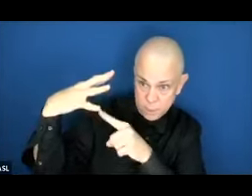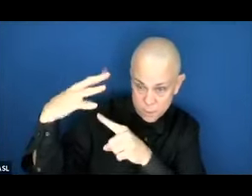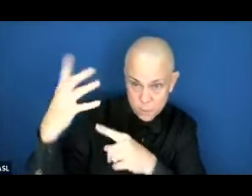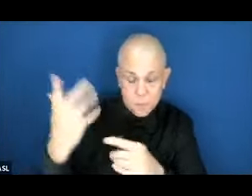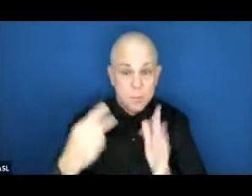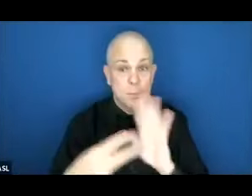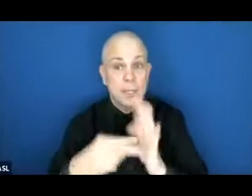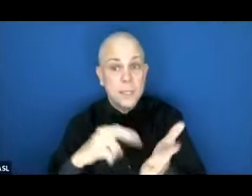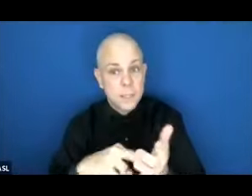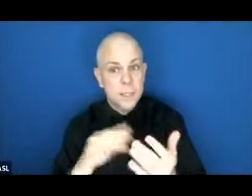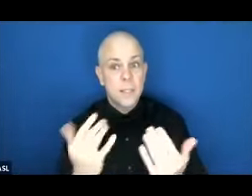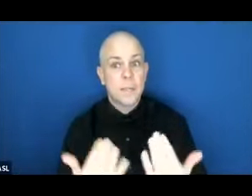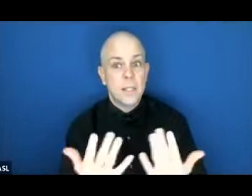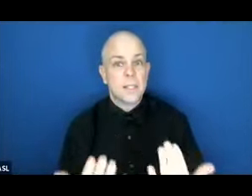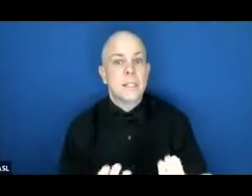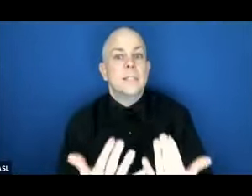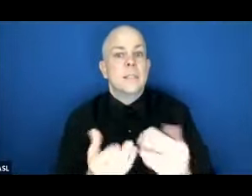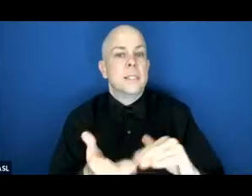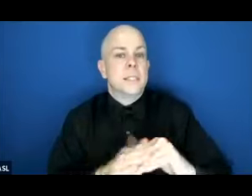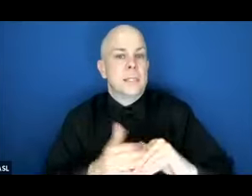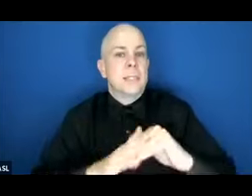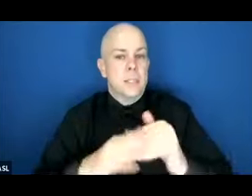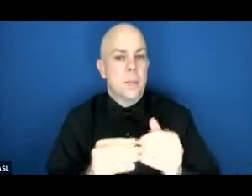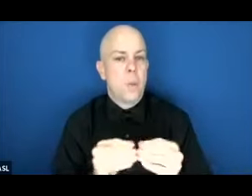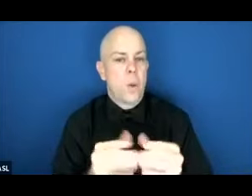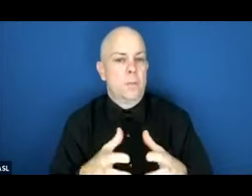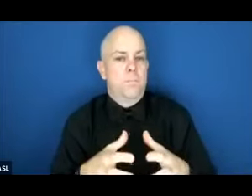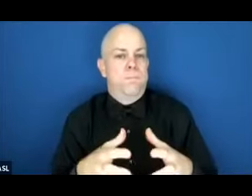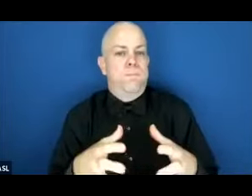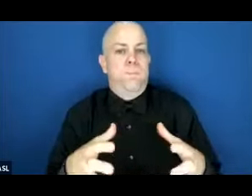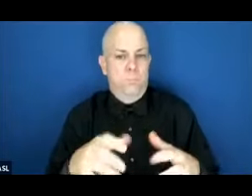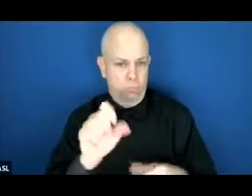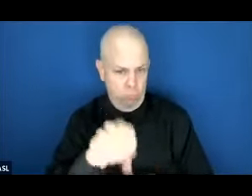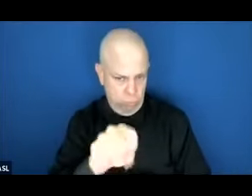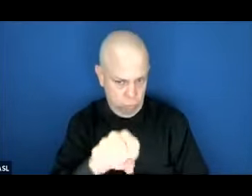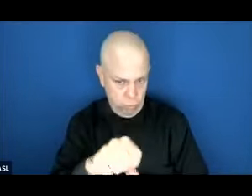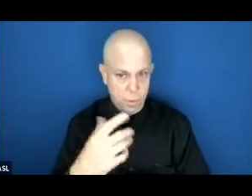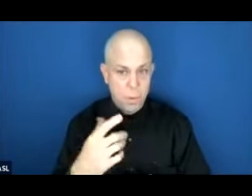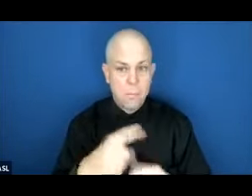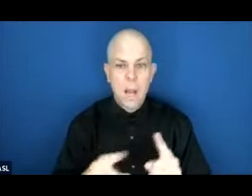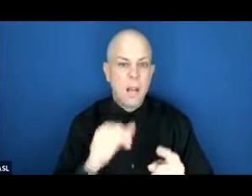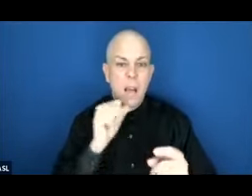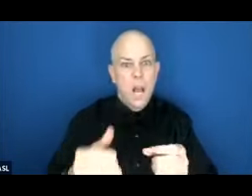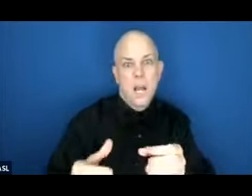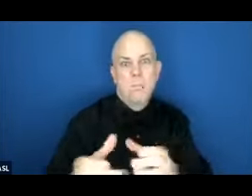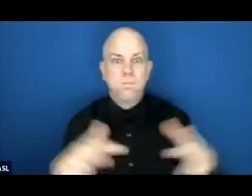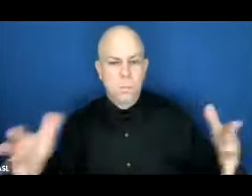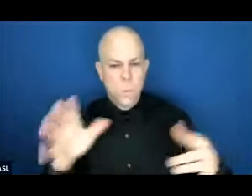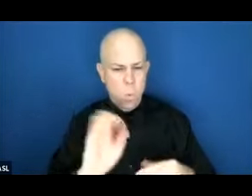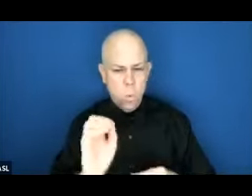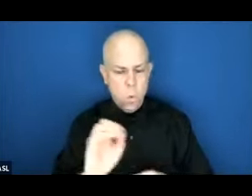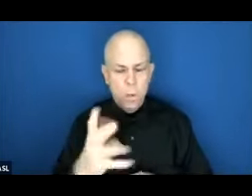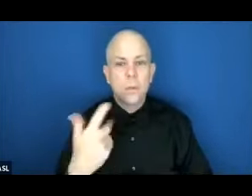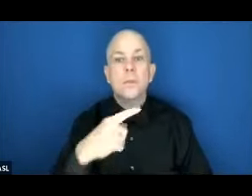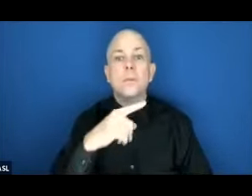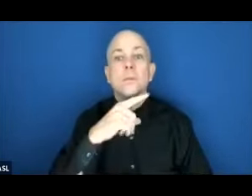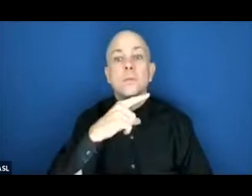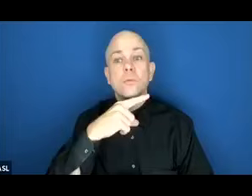there what that does it dries out and preheats those fine fuels, the small little twigs the pine needles the leaves the grass